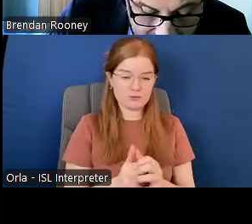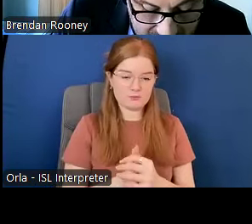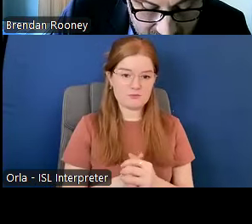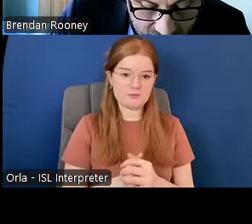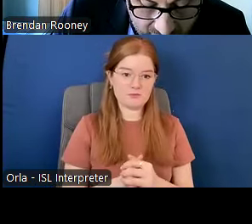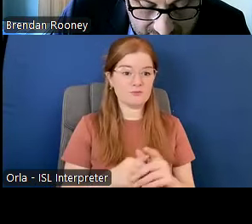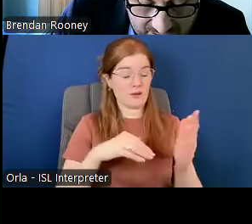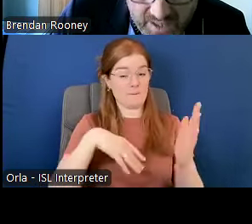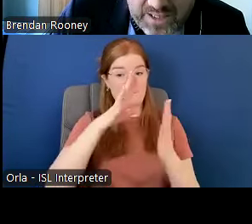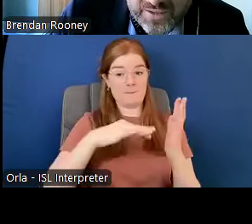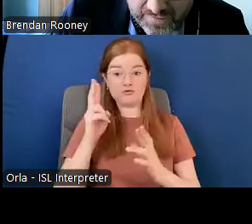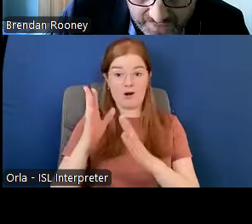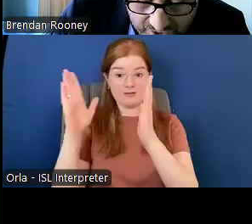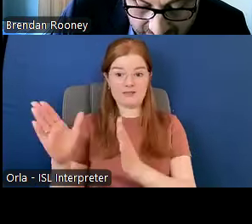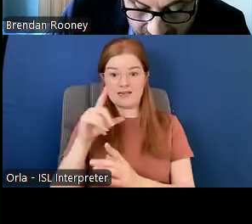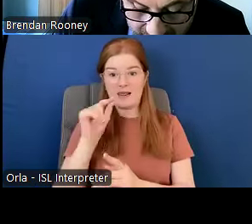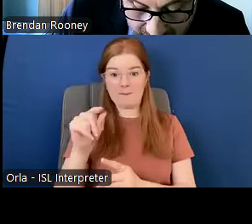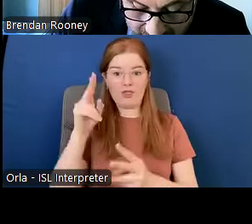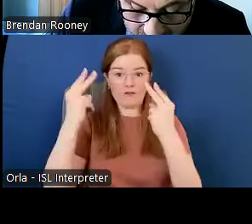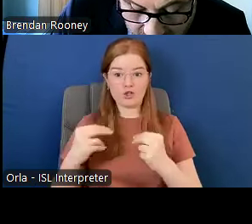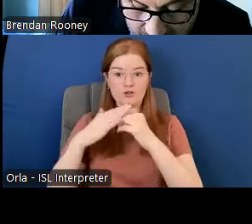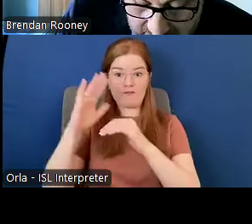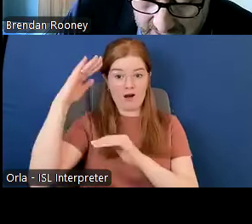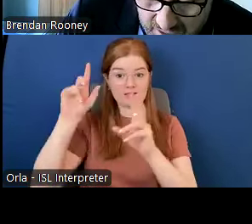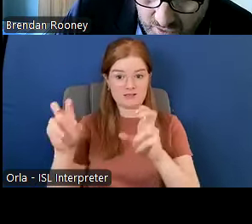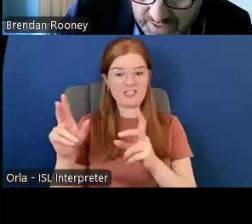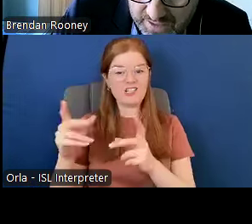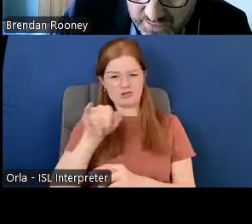painting on the right entitled The Virgin of Eire, Jellett presents her audience with